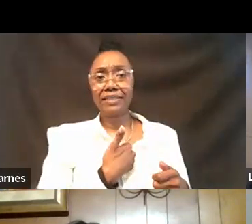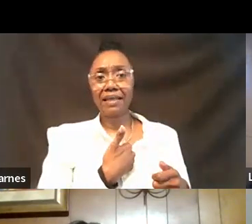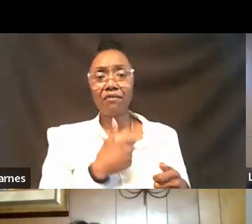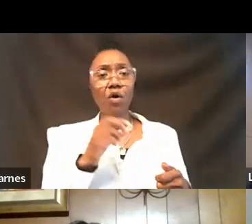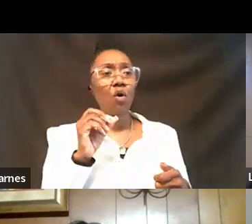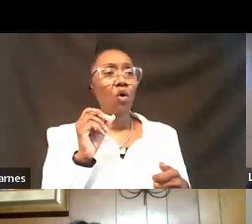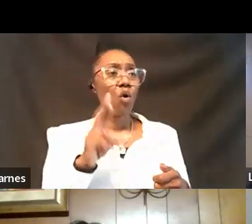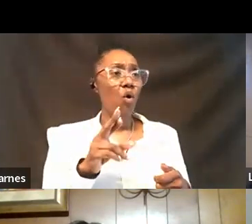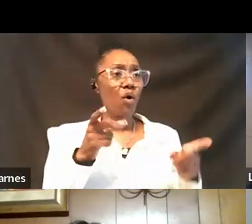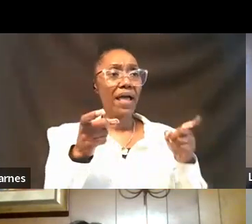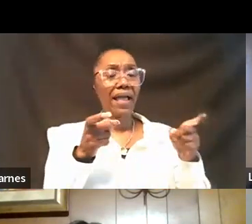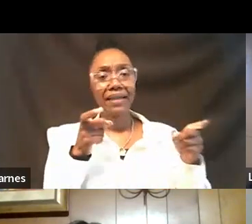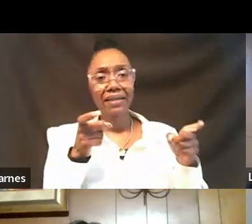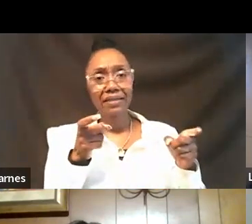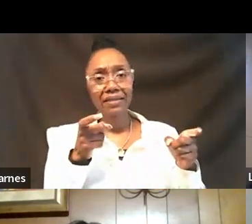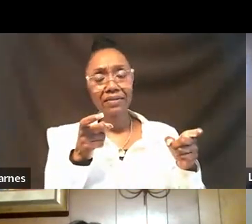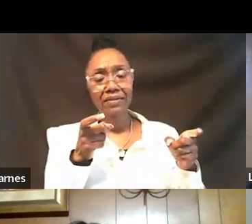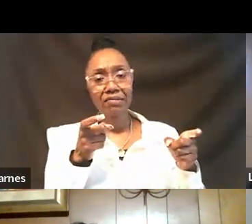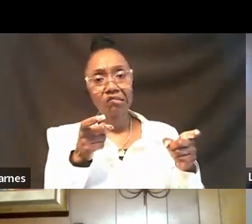Some of the.